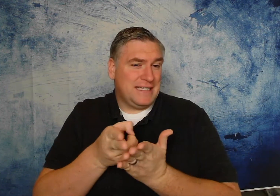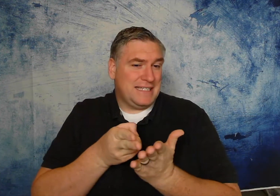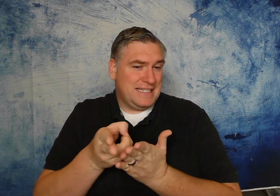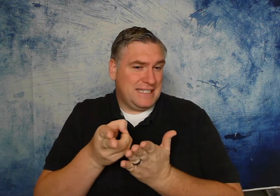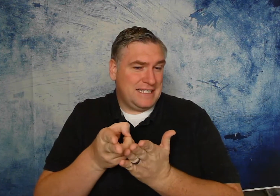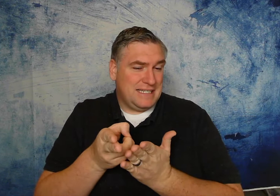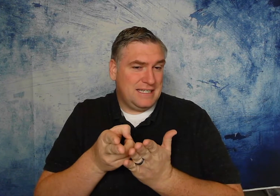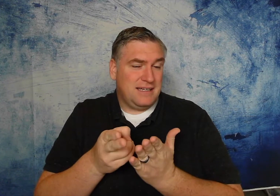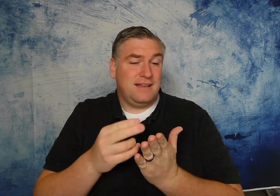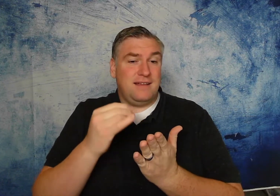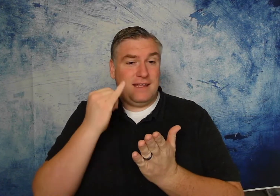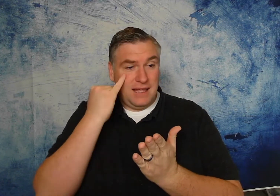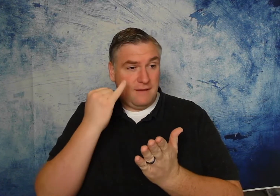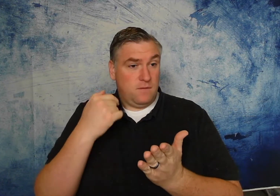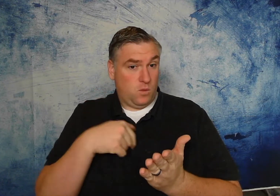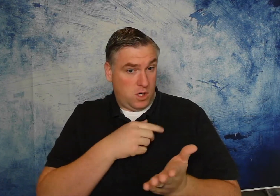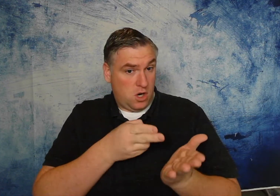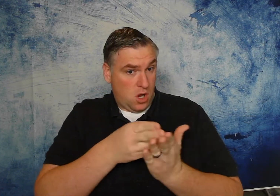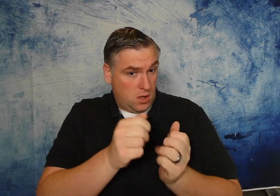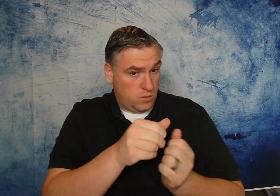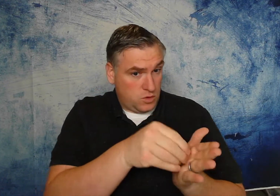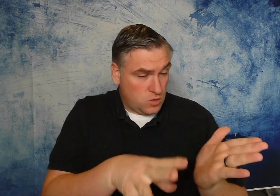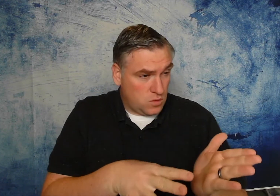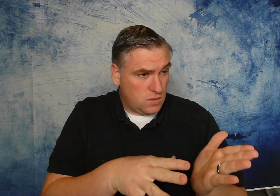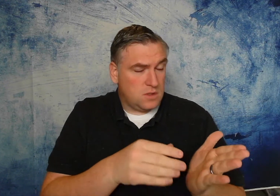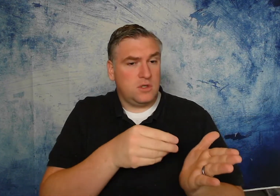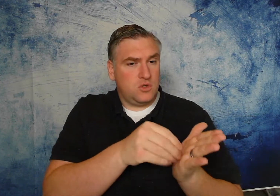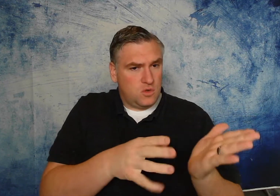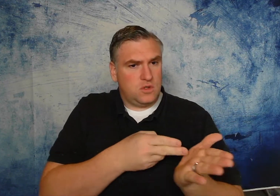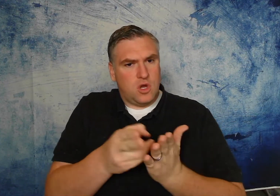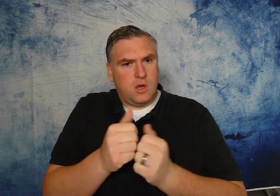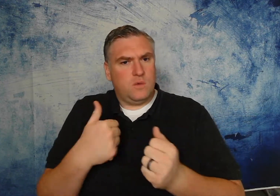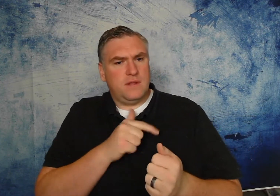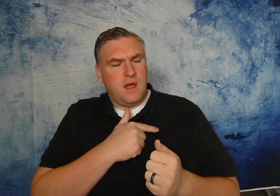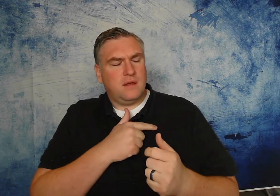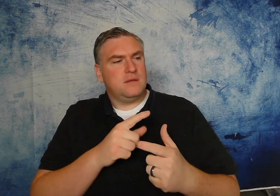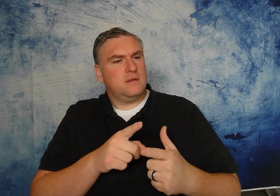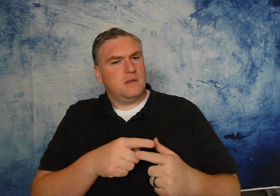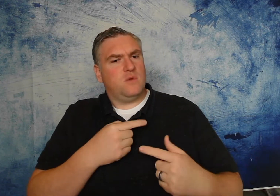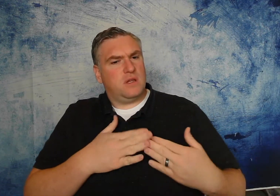And that relates with Honesty - if we are honest with students and students are honest with us